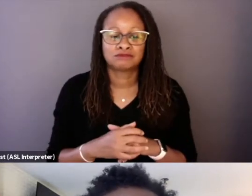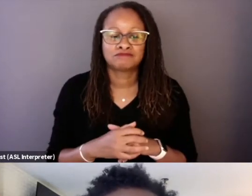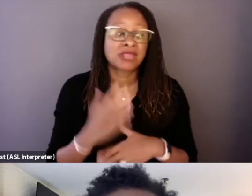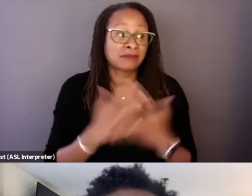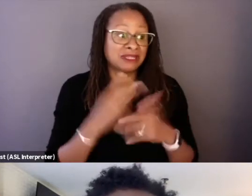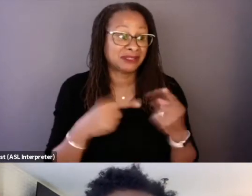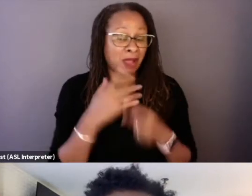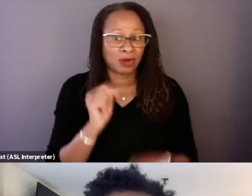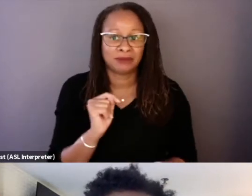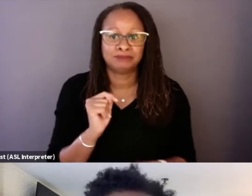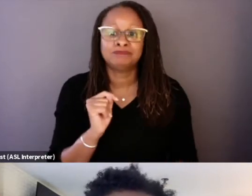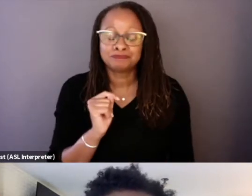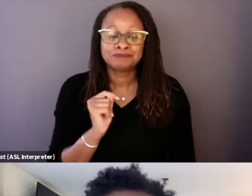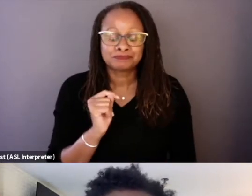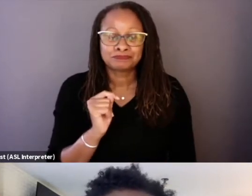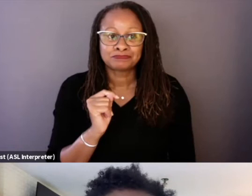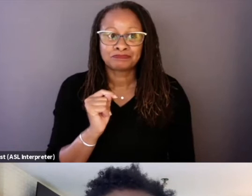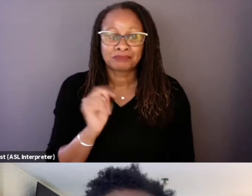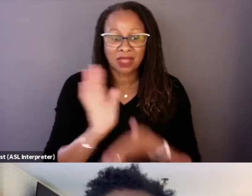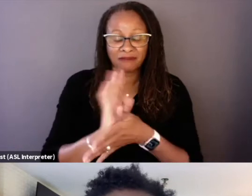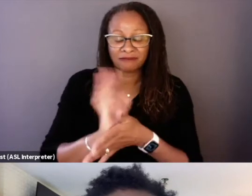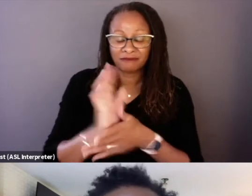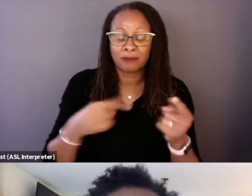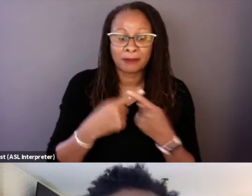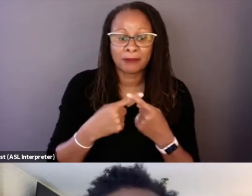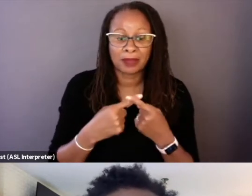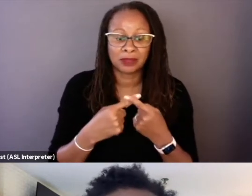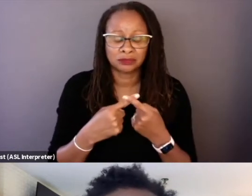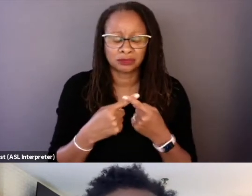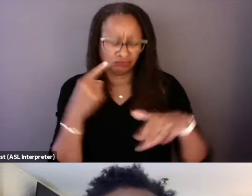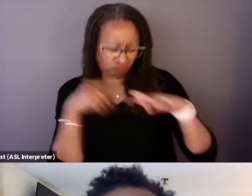a film to investigate what happened to her,